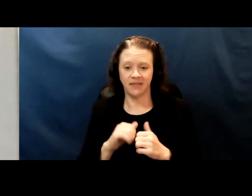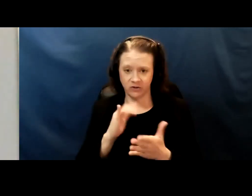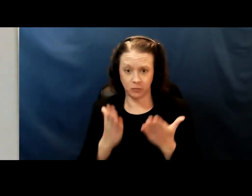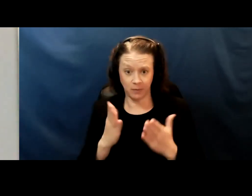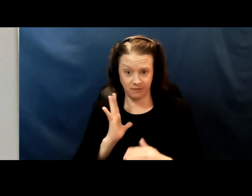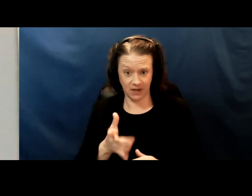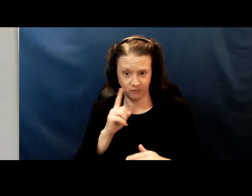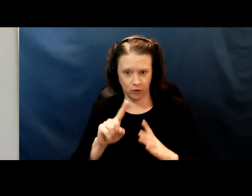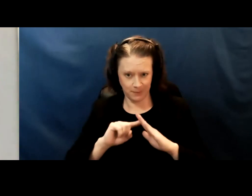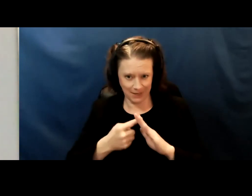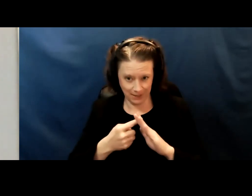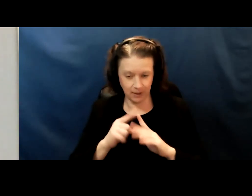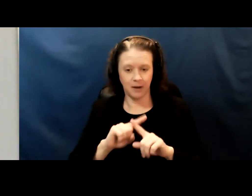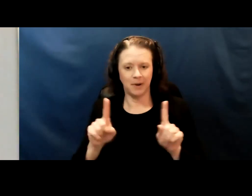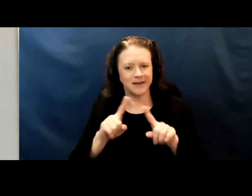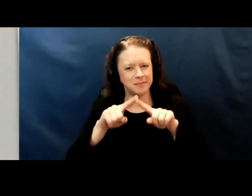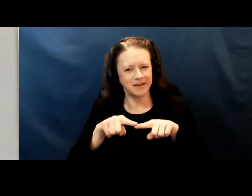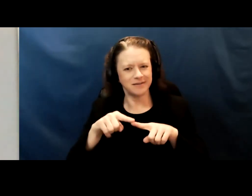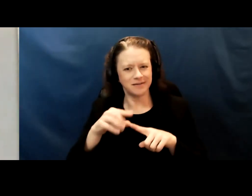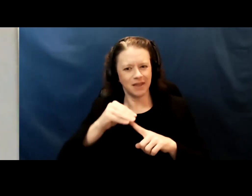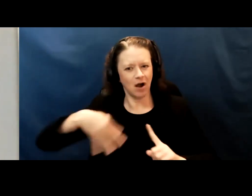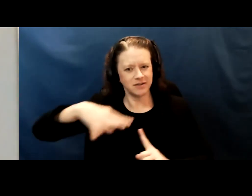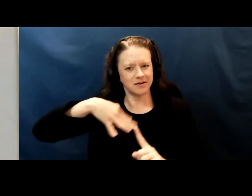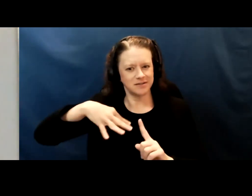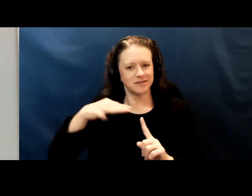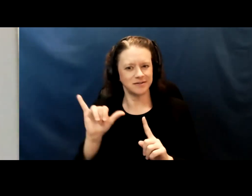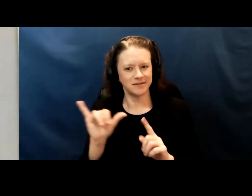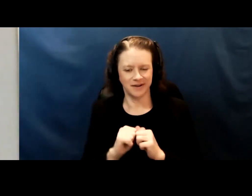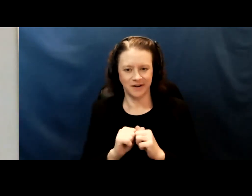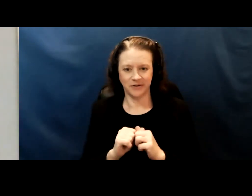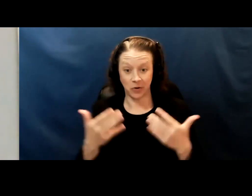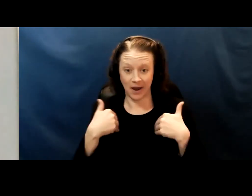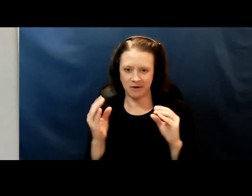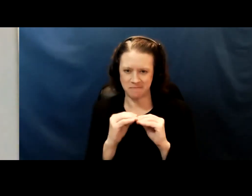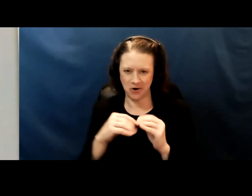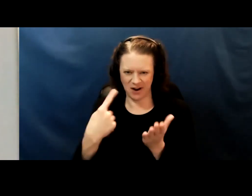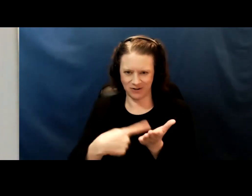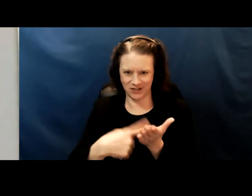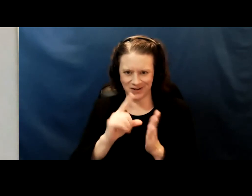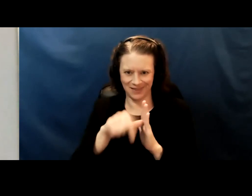But I think it kind of depends on the context there. So...let's have a further conversation. A lot of this depends on the